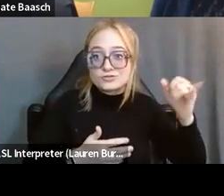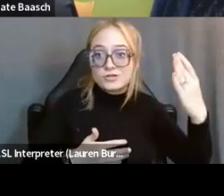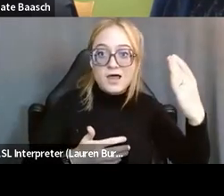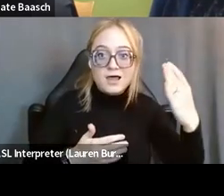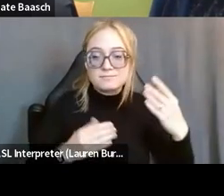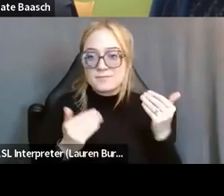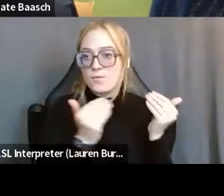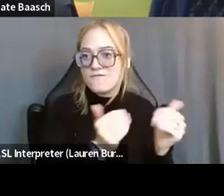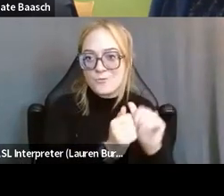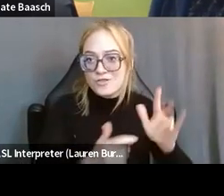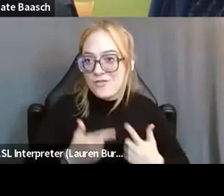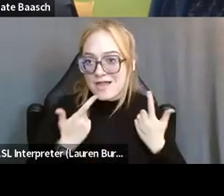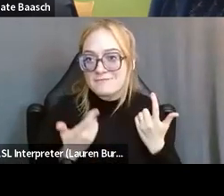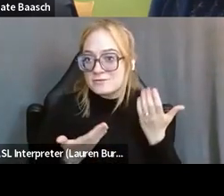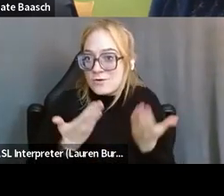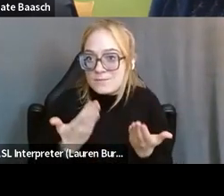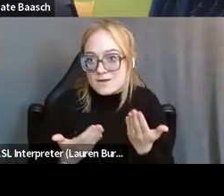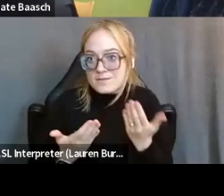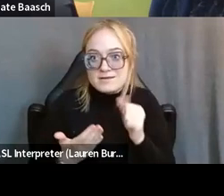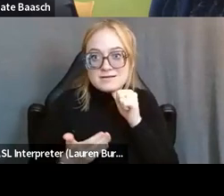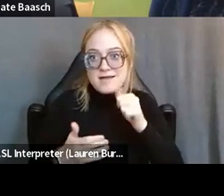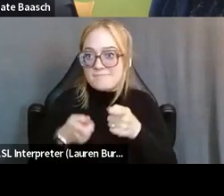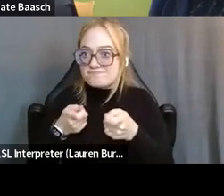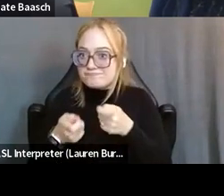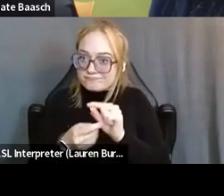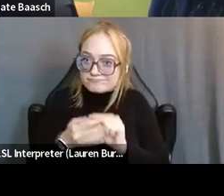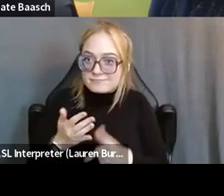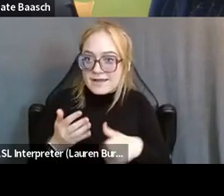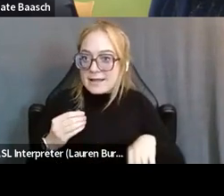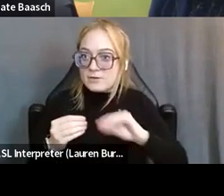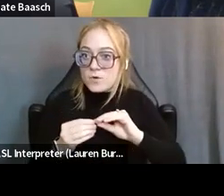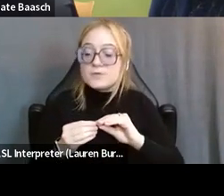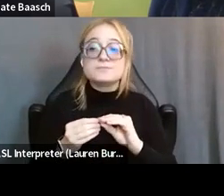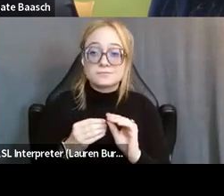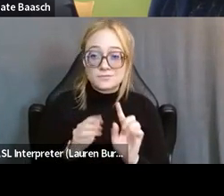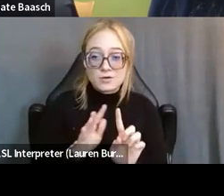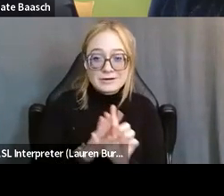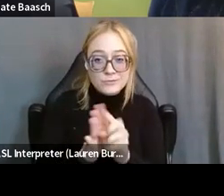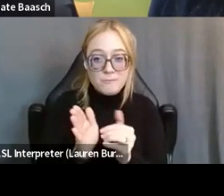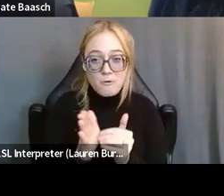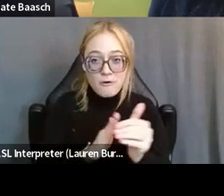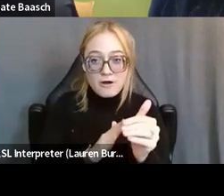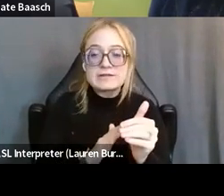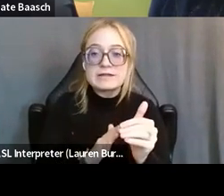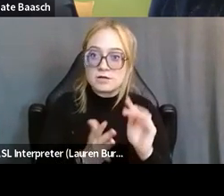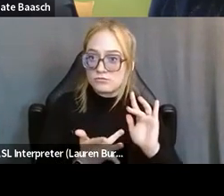and so they may not be forward facing. And so one of the things that comes up in our meeting is have the contacts changed so, you know,